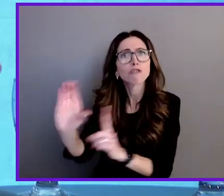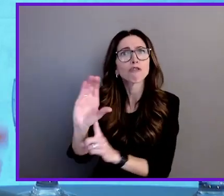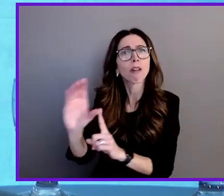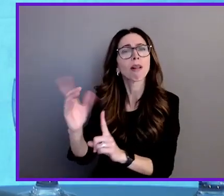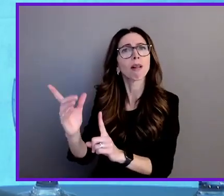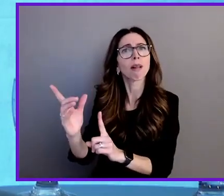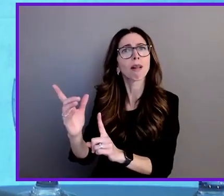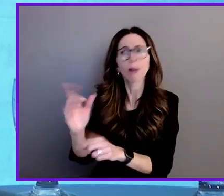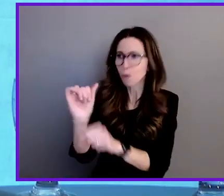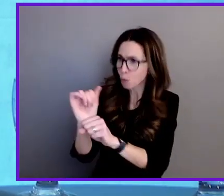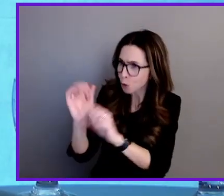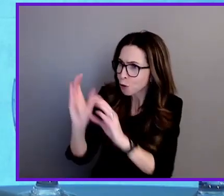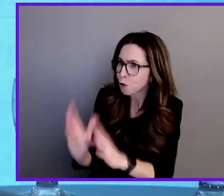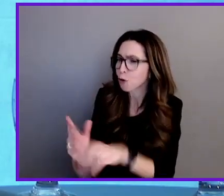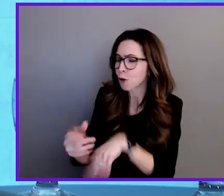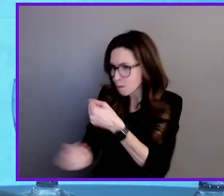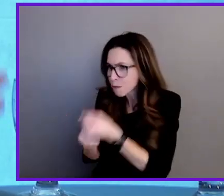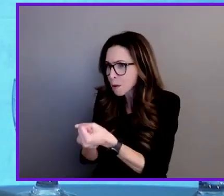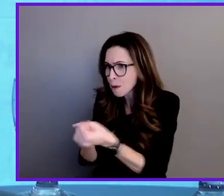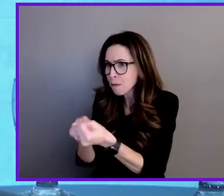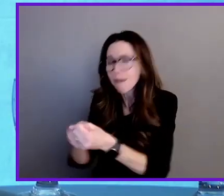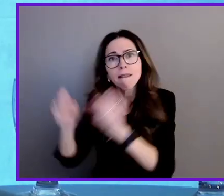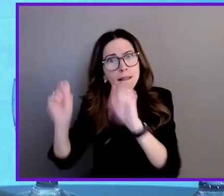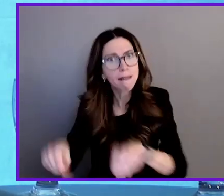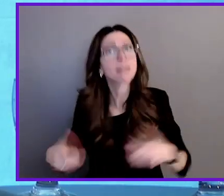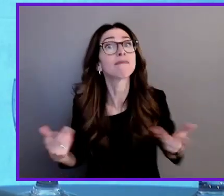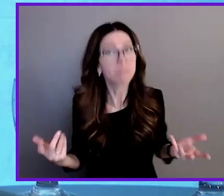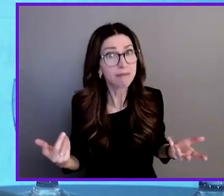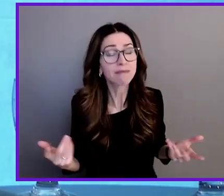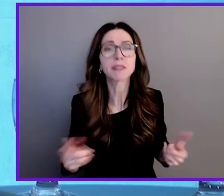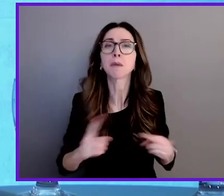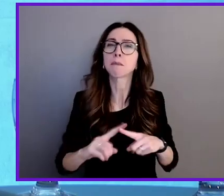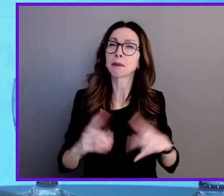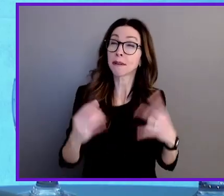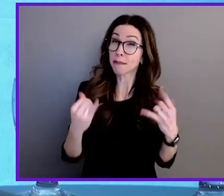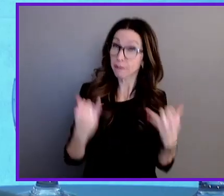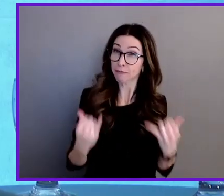but what is needed now is the political will to make it happen